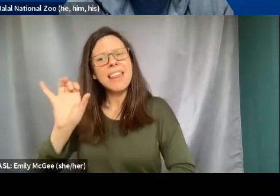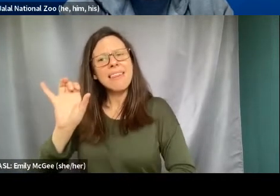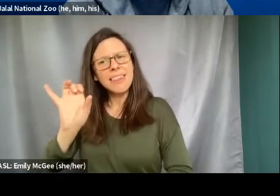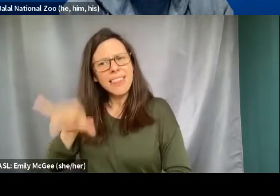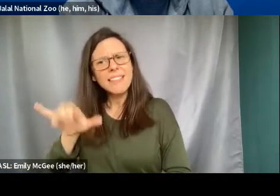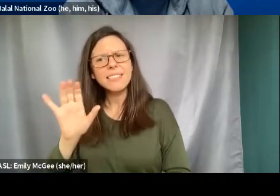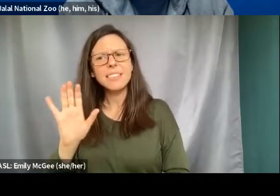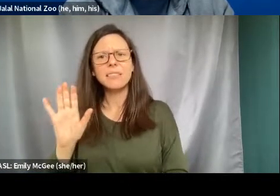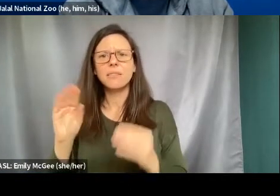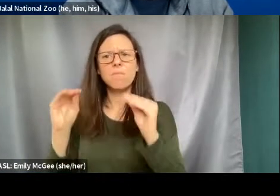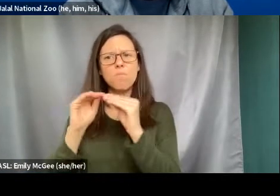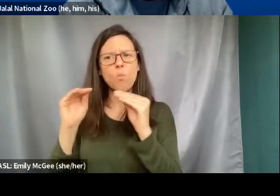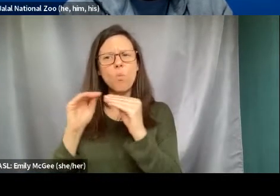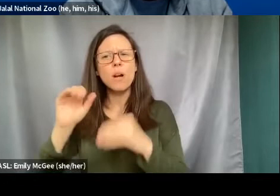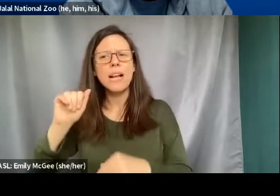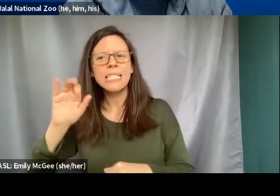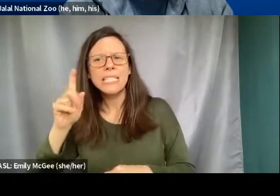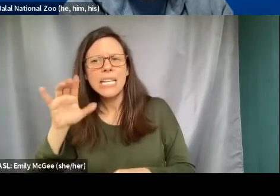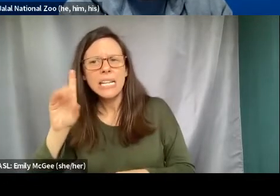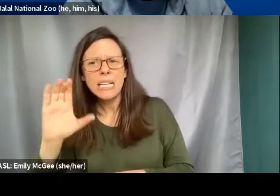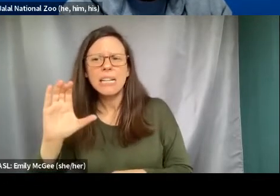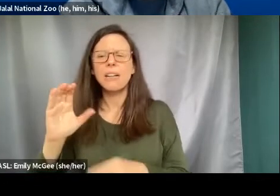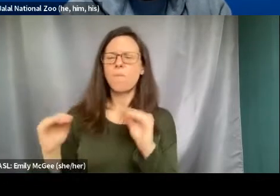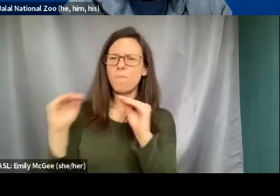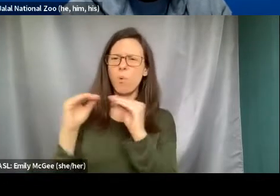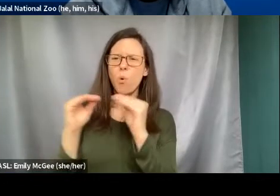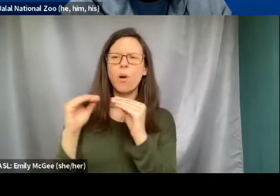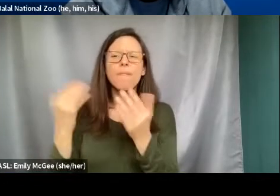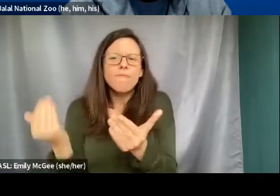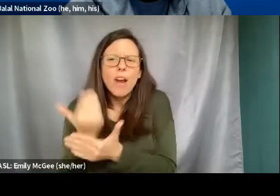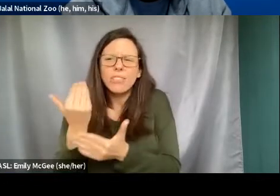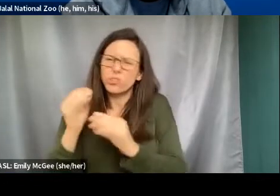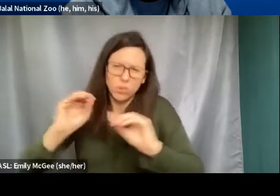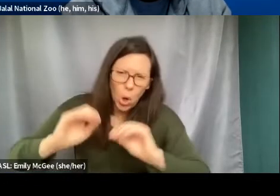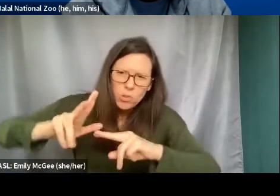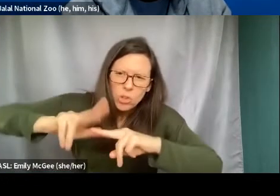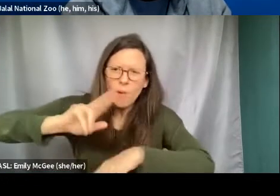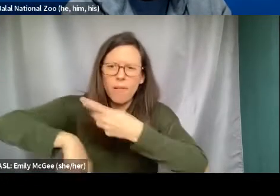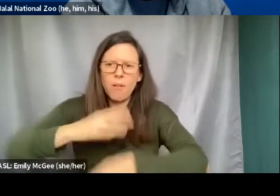Shellie: Yeah, that's really cool. That's amazing that you have to kind of know all these differences